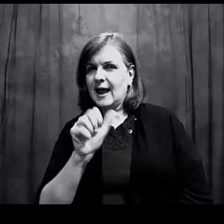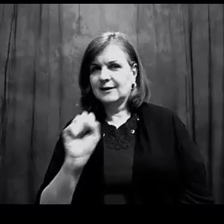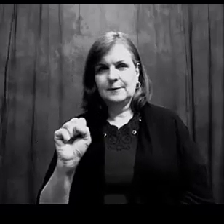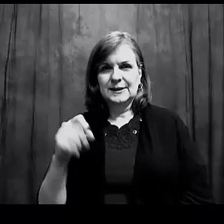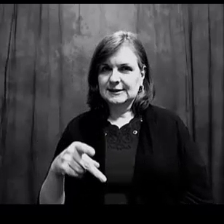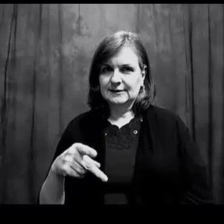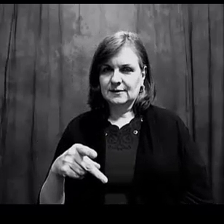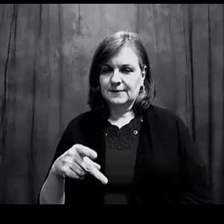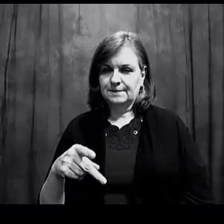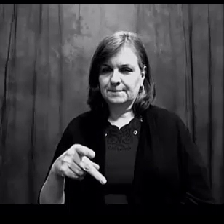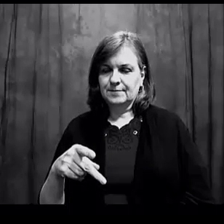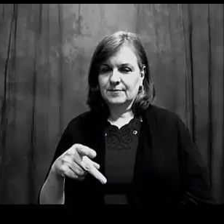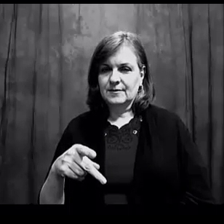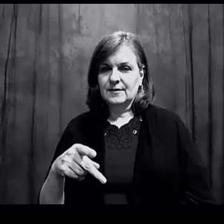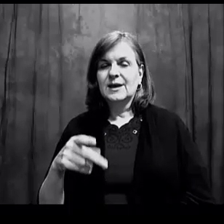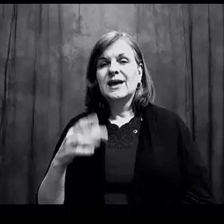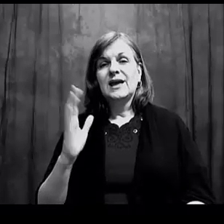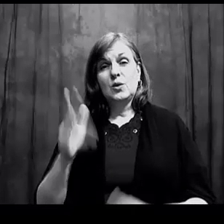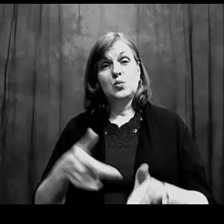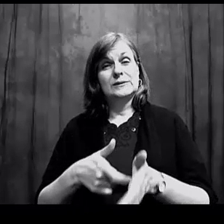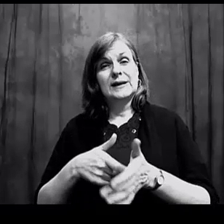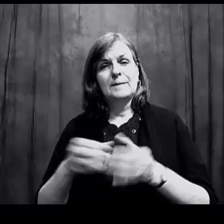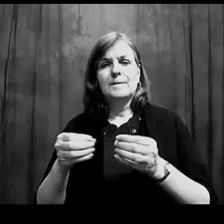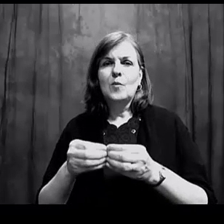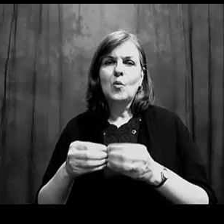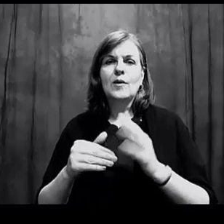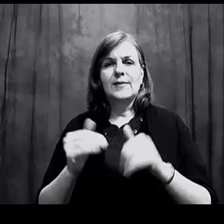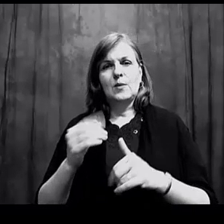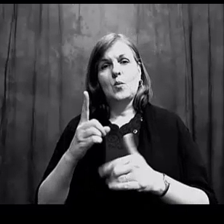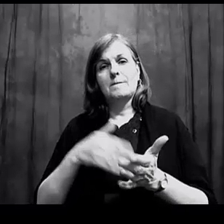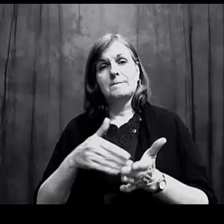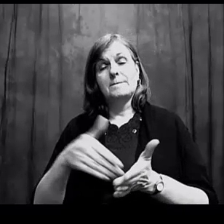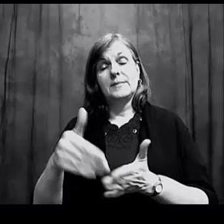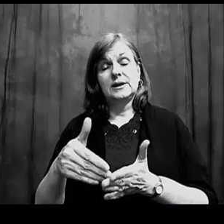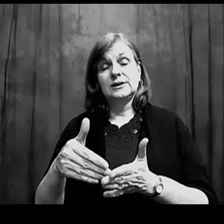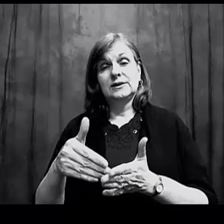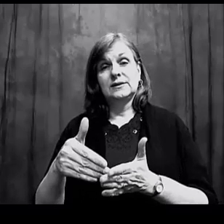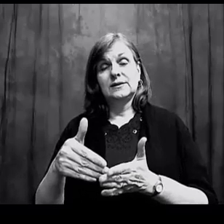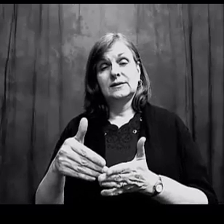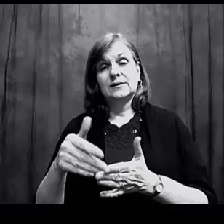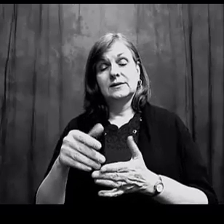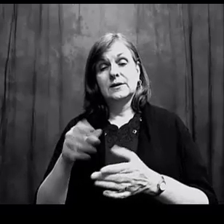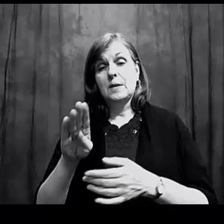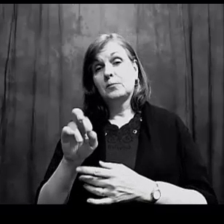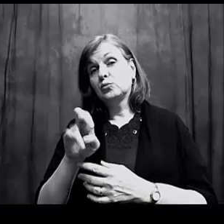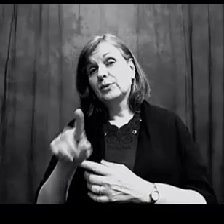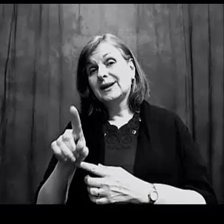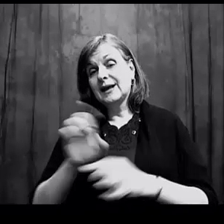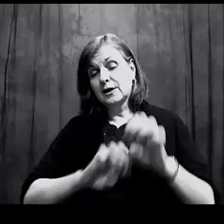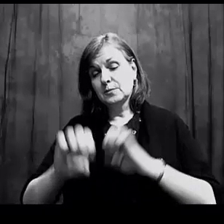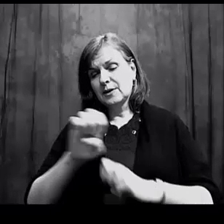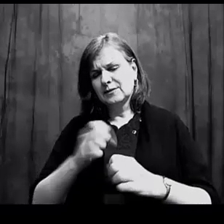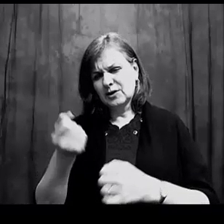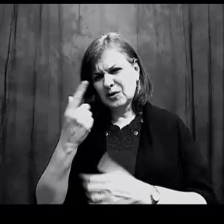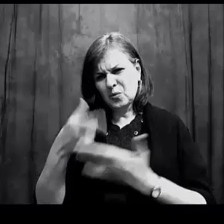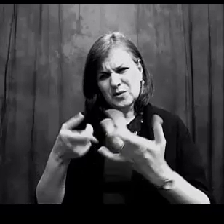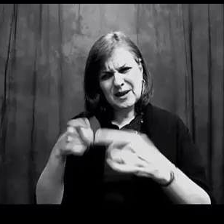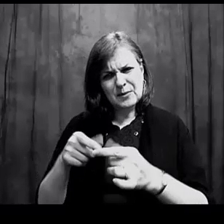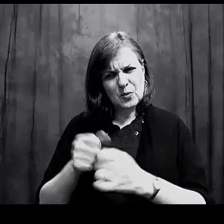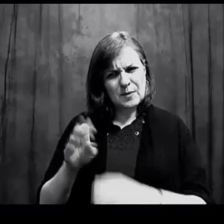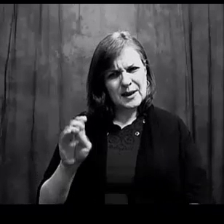as I have here it would take over a million breeding experiments to really understand what's going on with bacteria